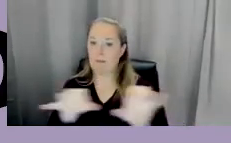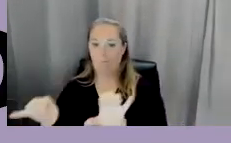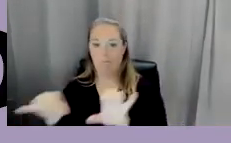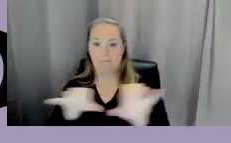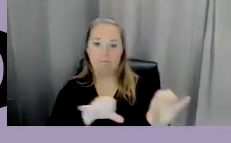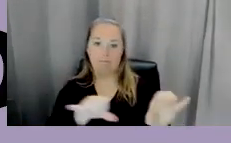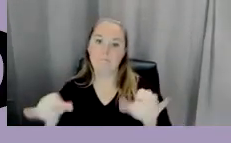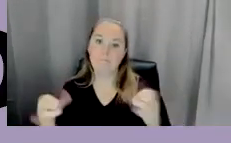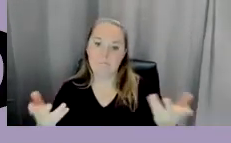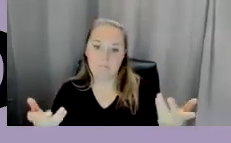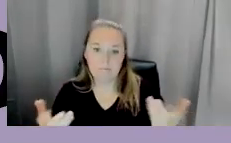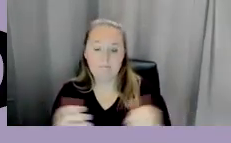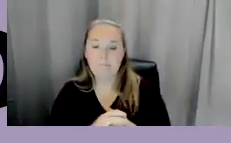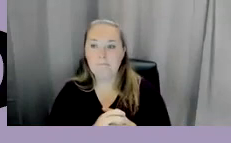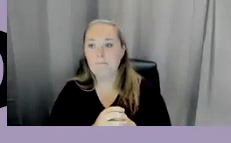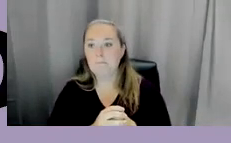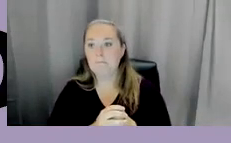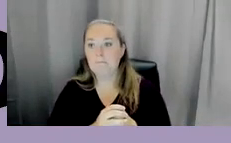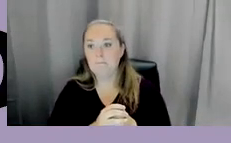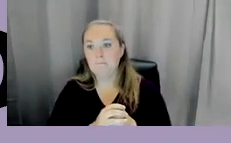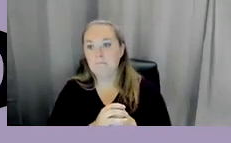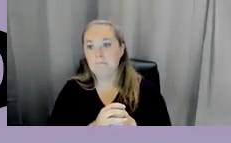. I THINK THAT'S WHAT WE ARE HOPING TO SEE IS PEOPLE